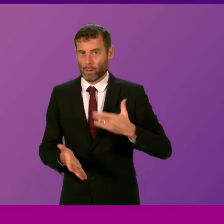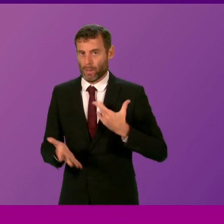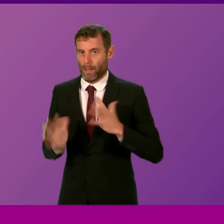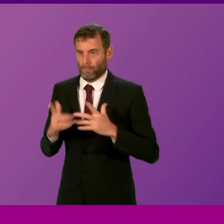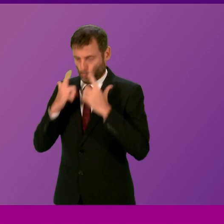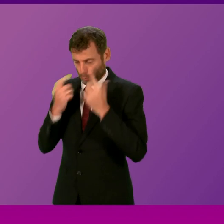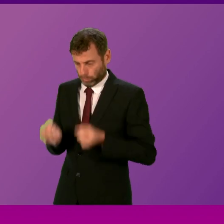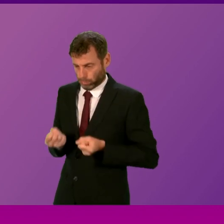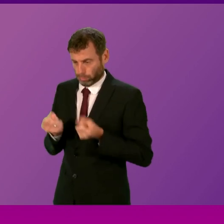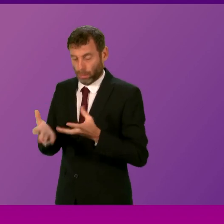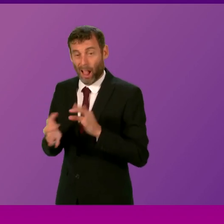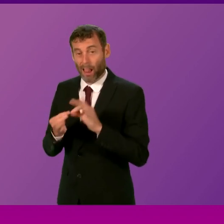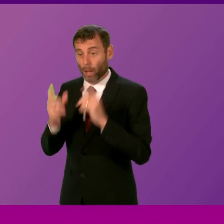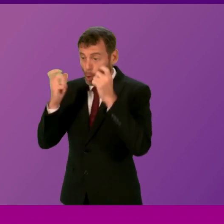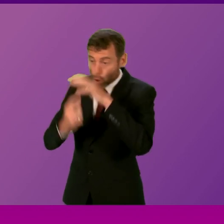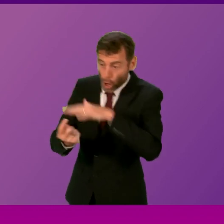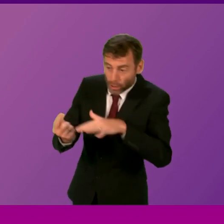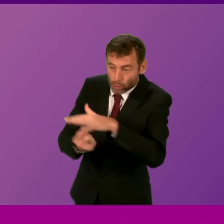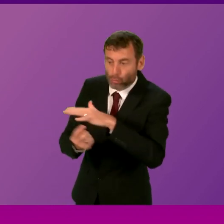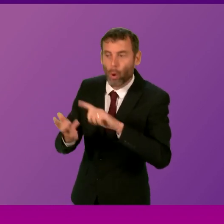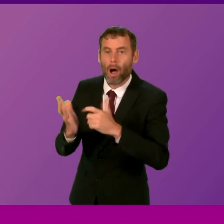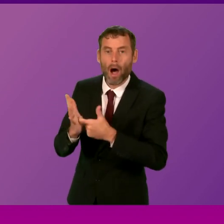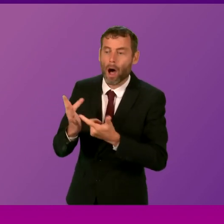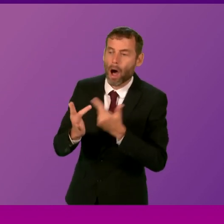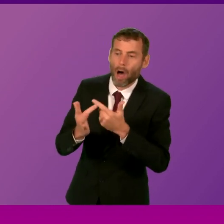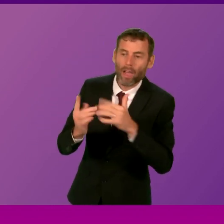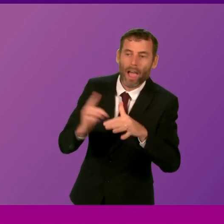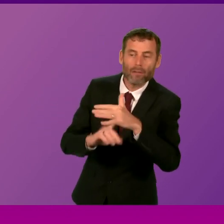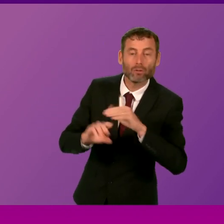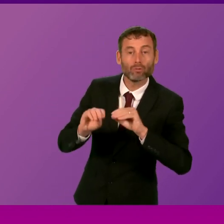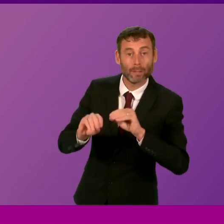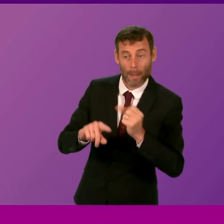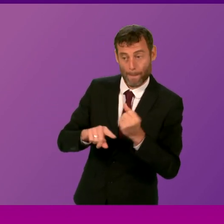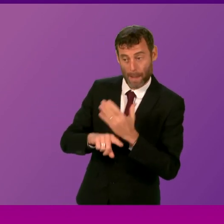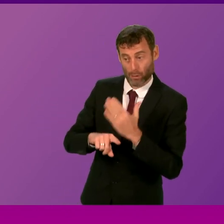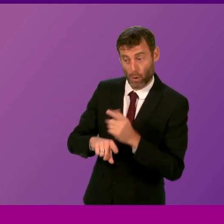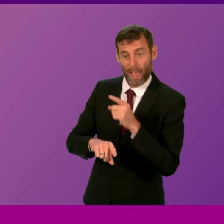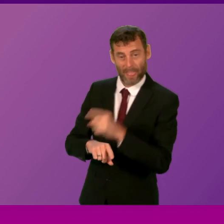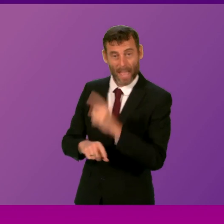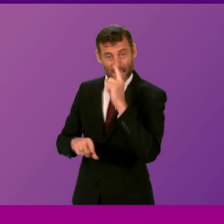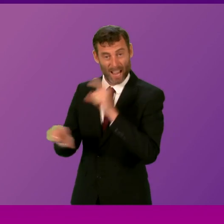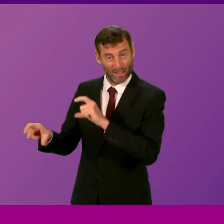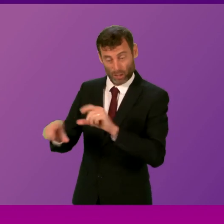college sector or any other sector can deliver within the budgets that can be allocated.